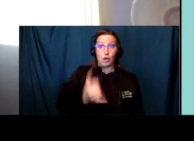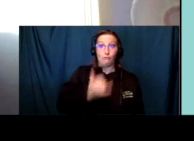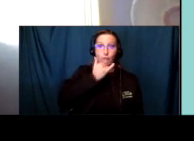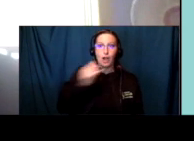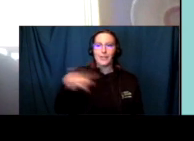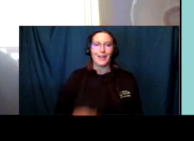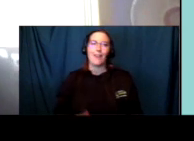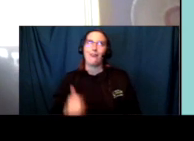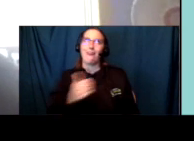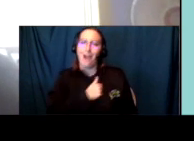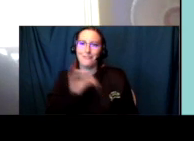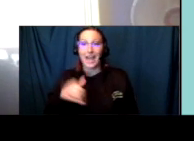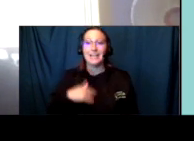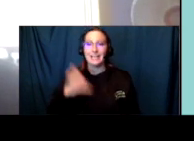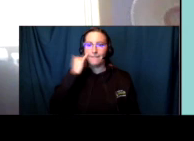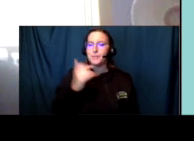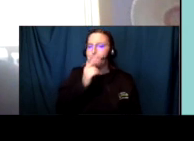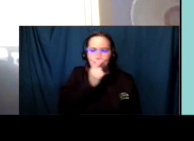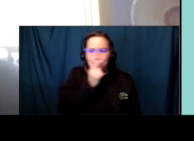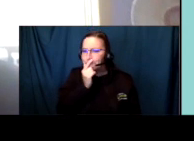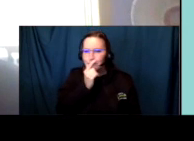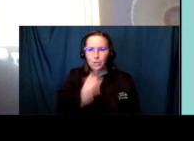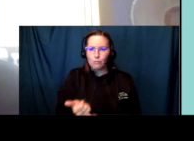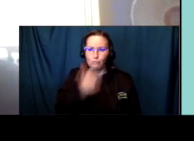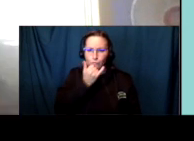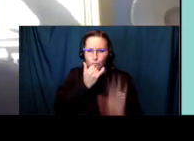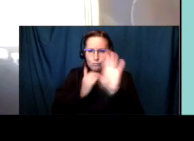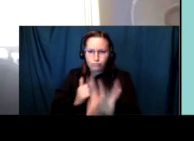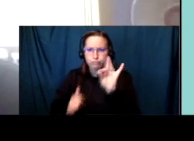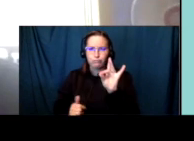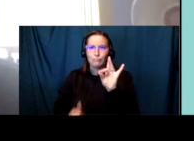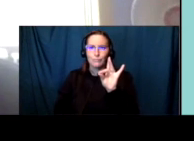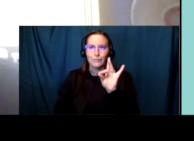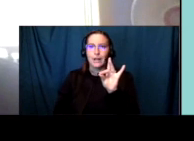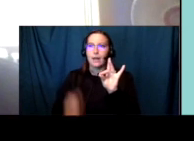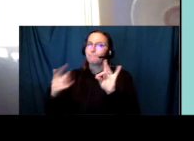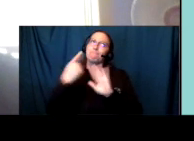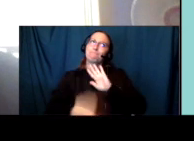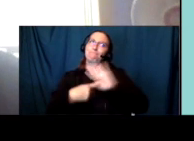So if you are wrong and you pick the right one and they can correct you all the better because